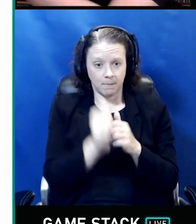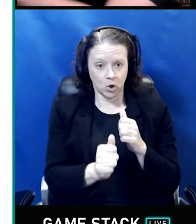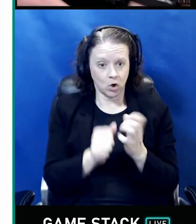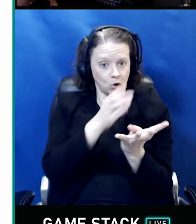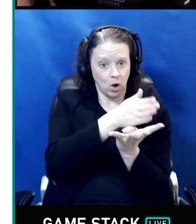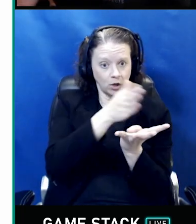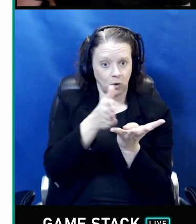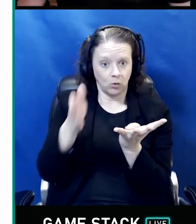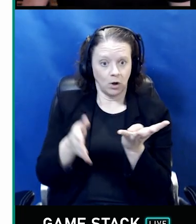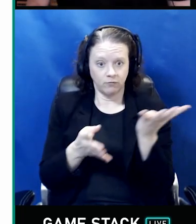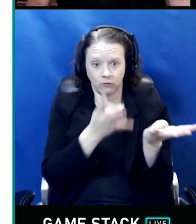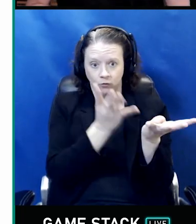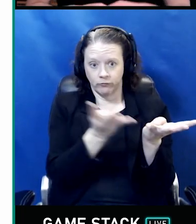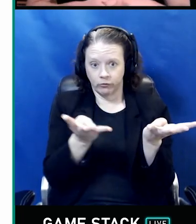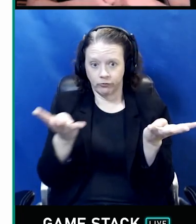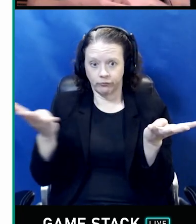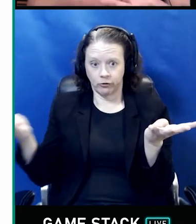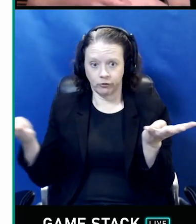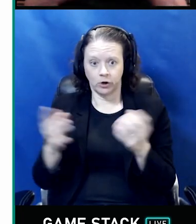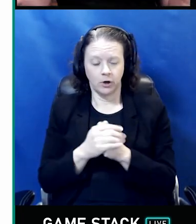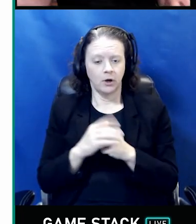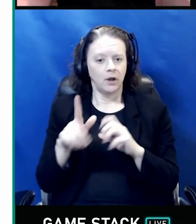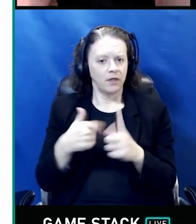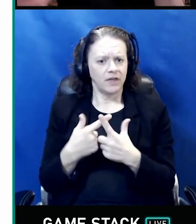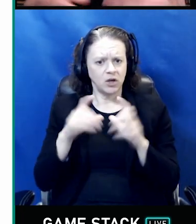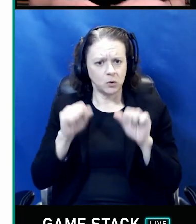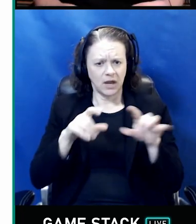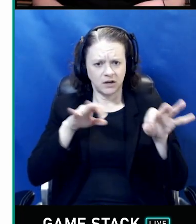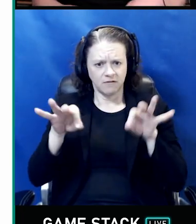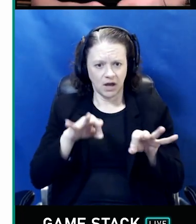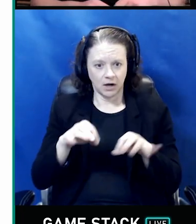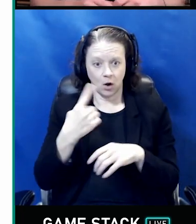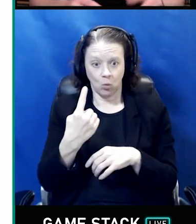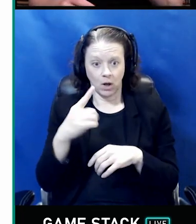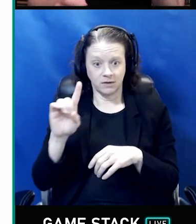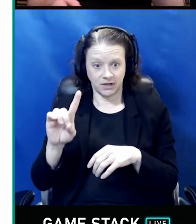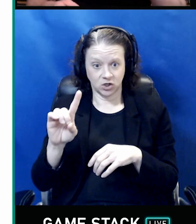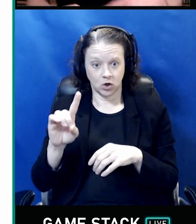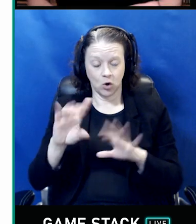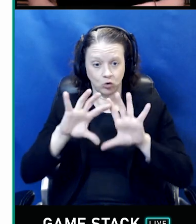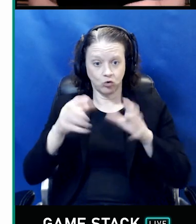next quad. You can define a 1-dimensional group thread shape which is the way that we've decided to do this